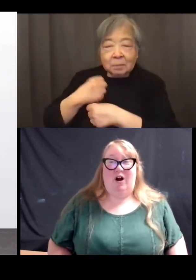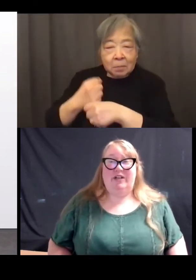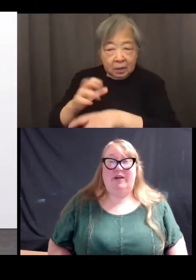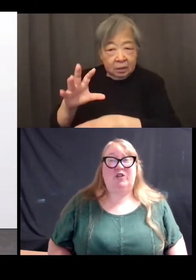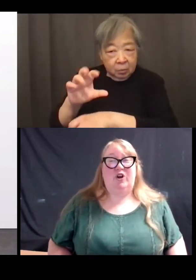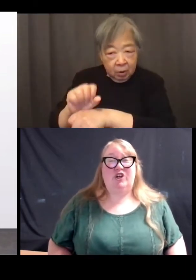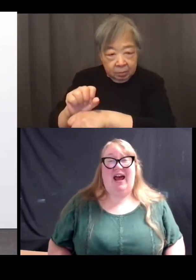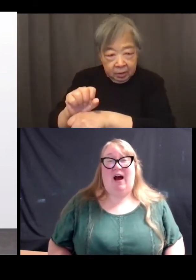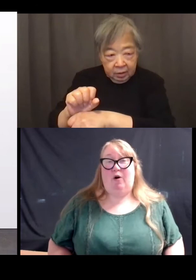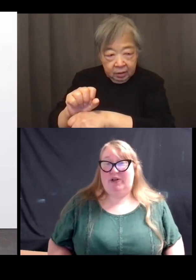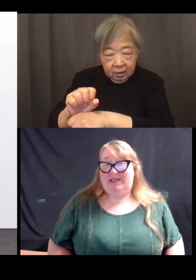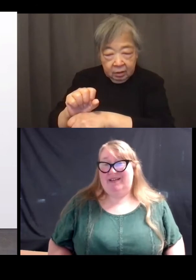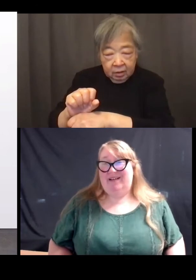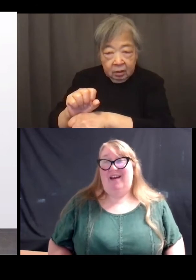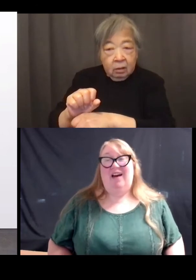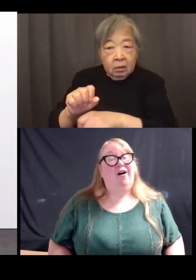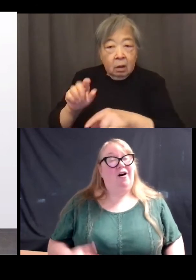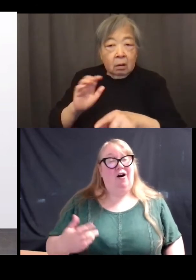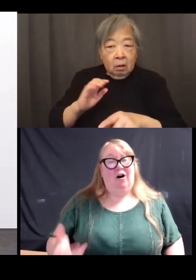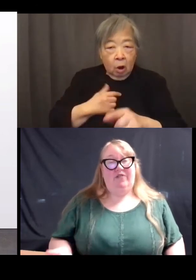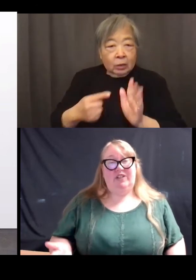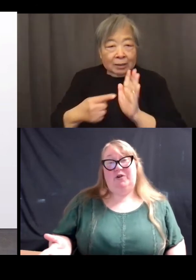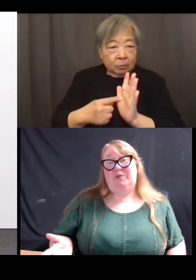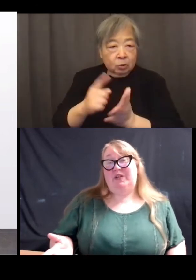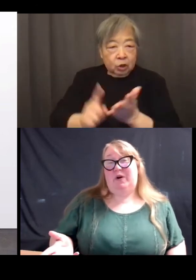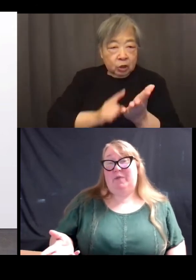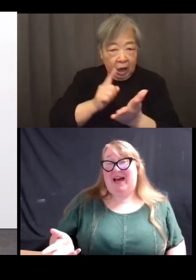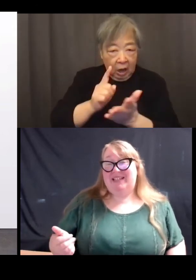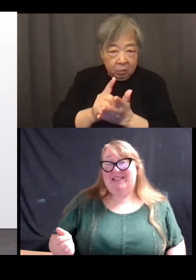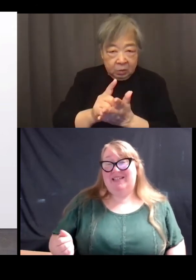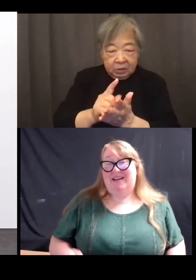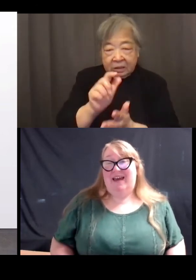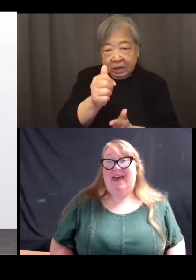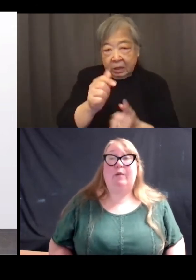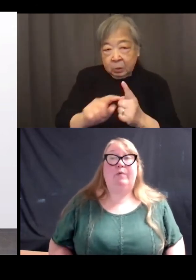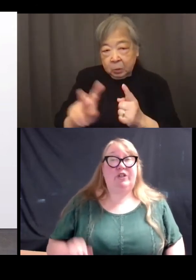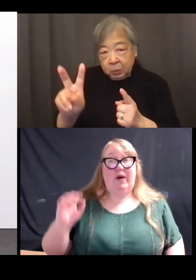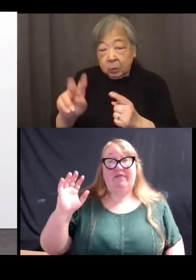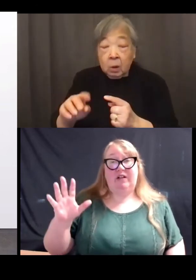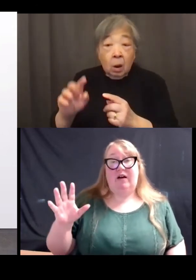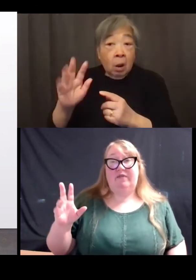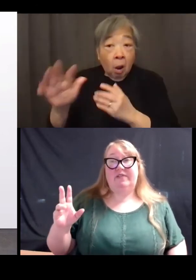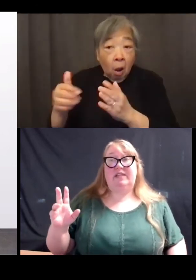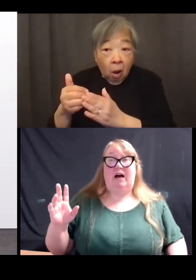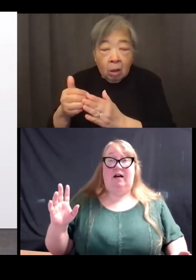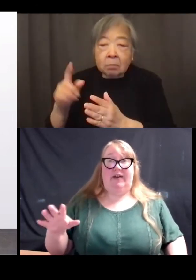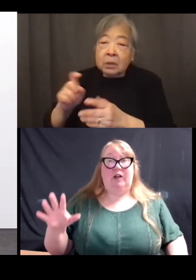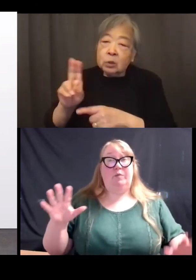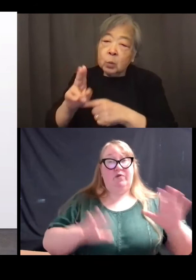our demonstration hours. All visitors must wear masks and we have gloves available for